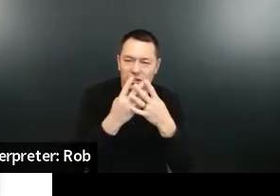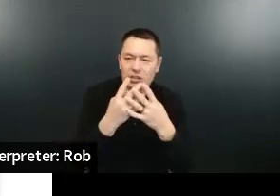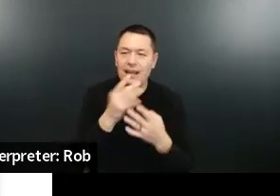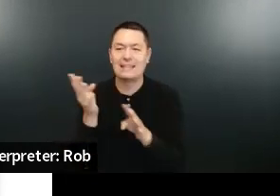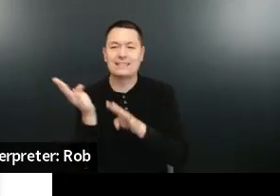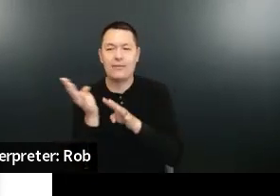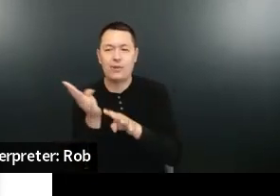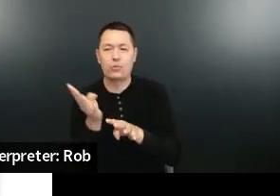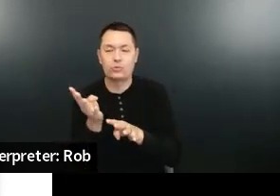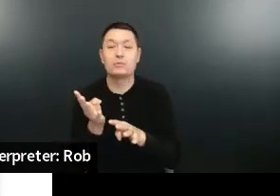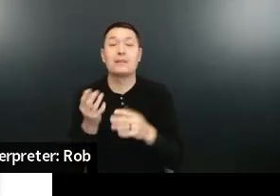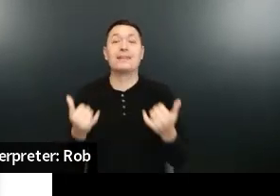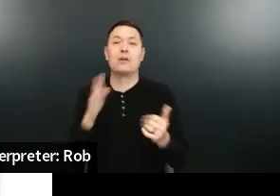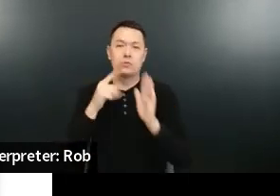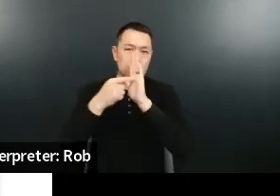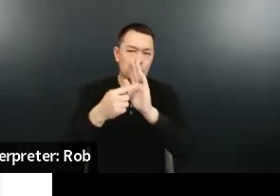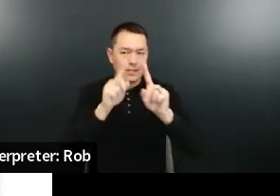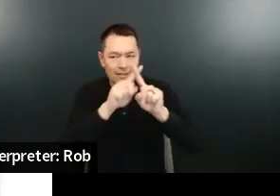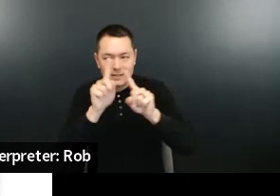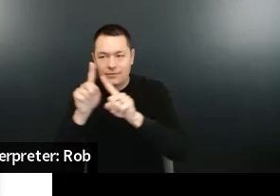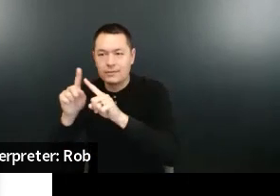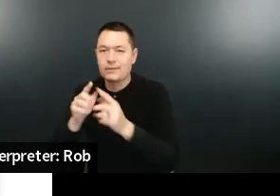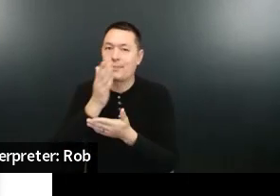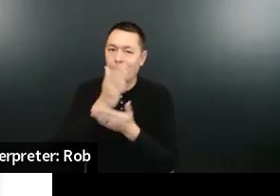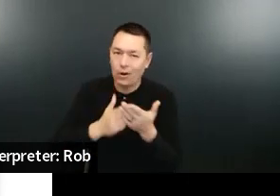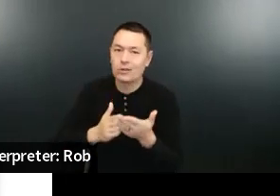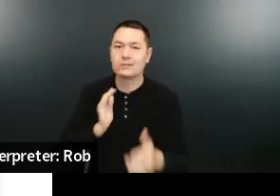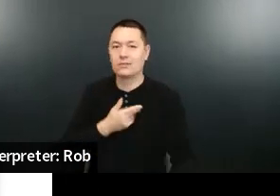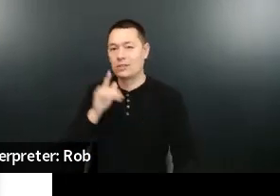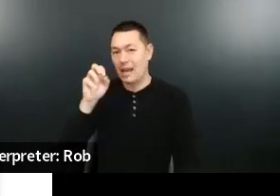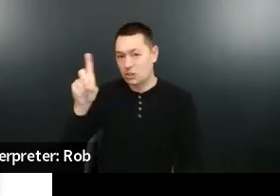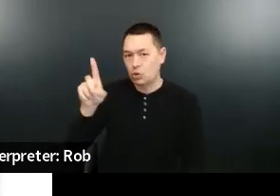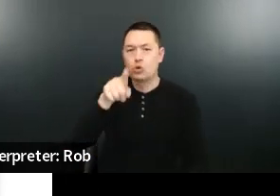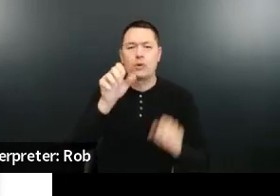So we're going to show you different pieces of the dashboard so that you can better understand